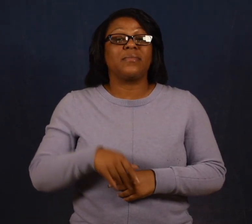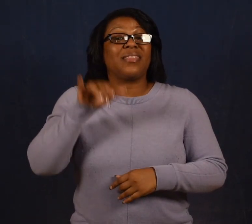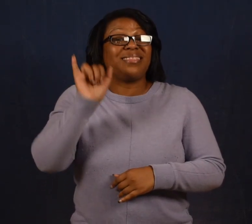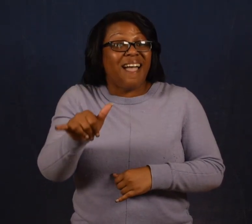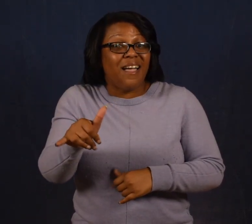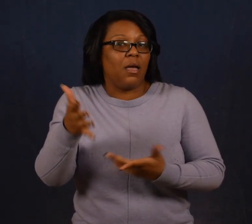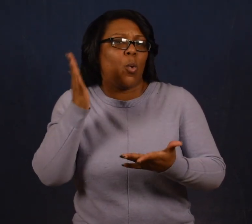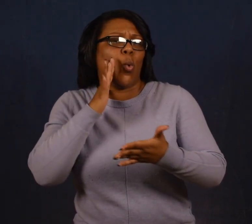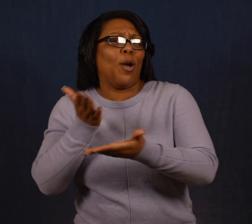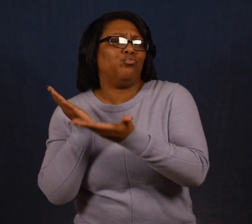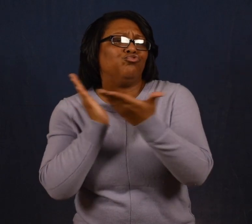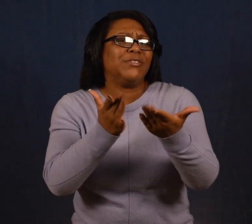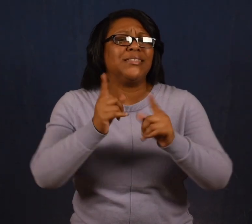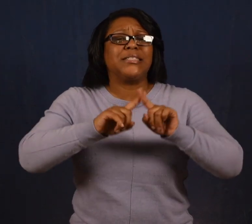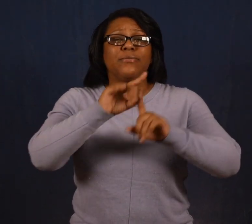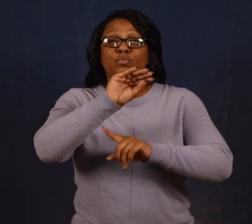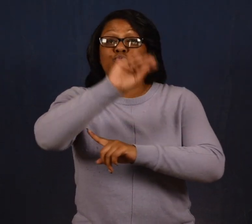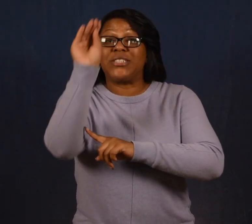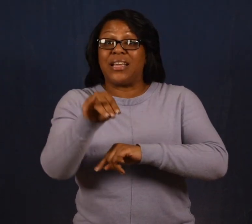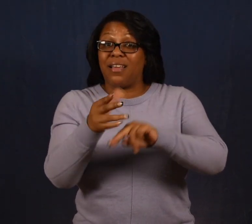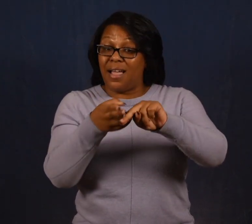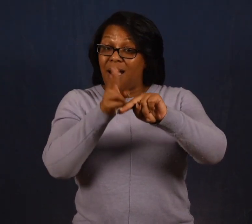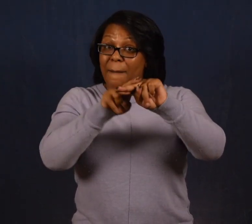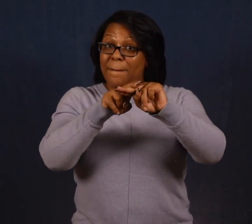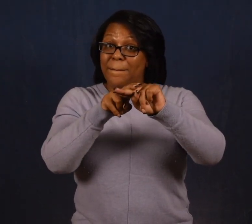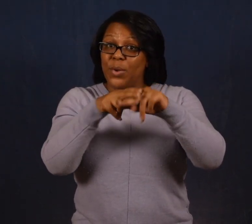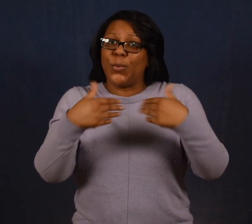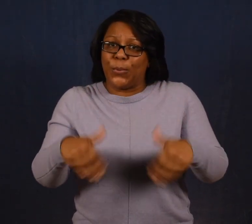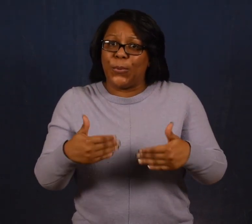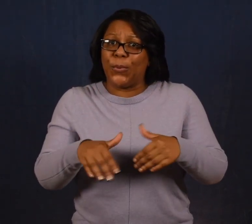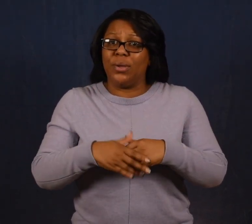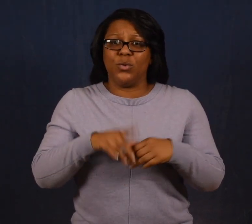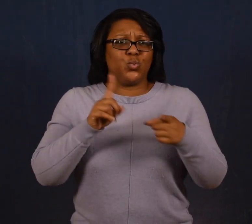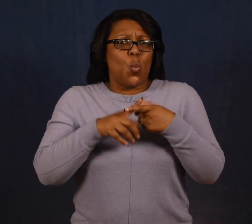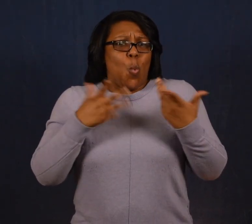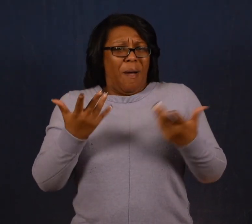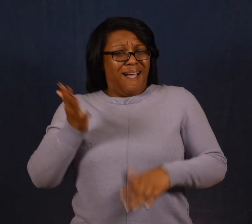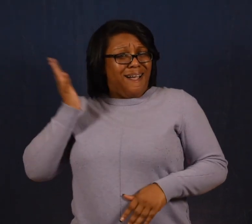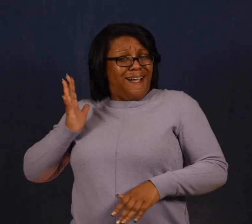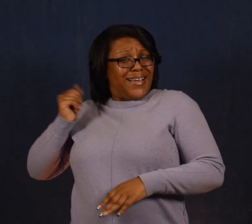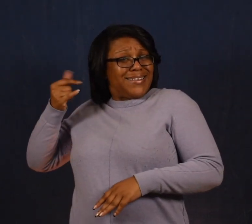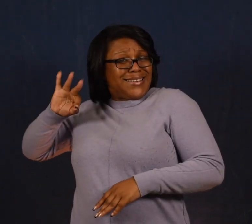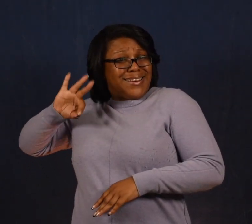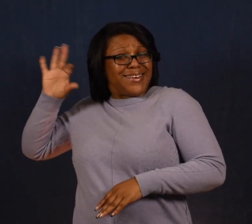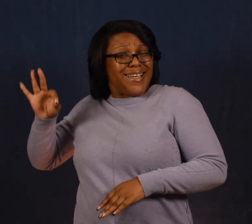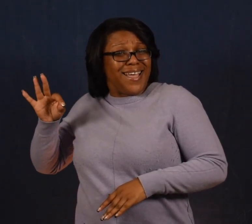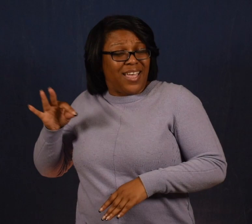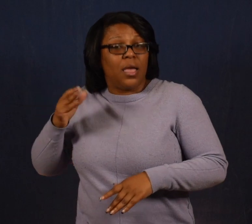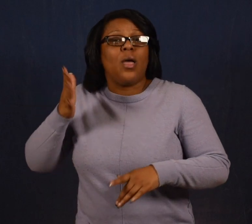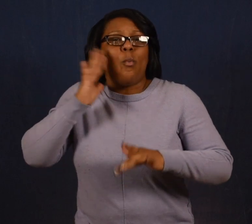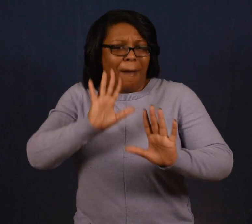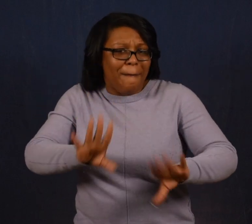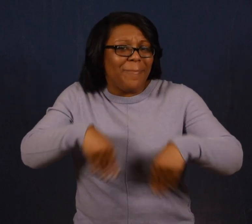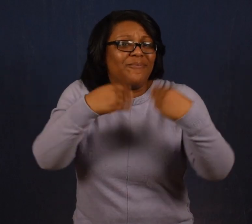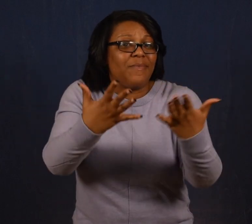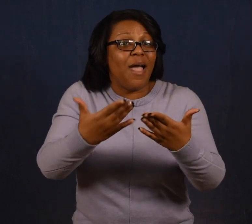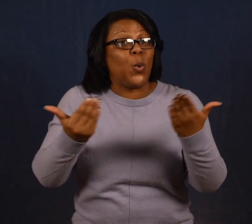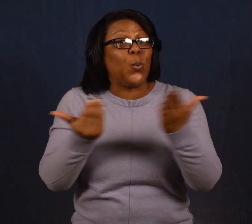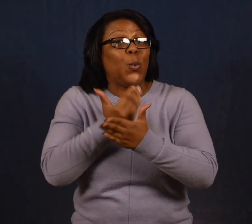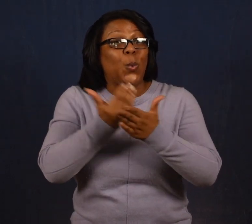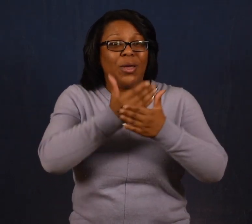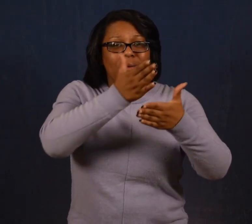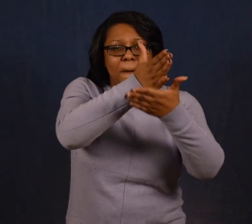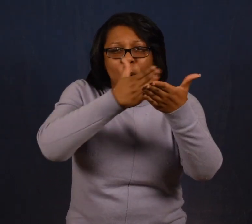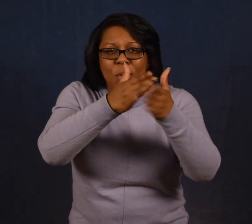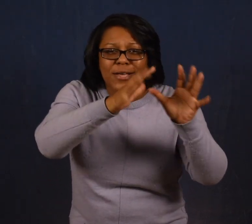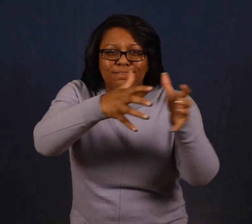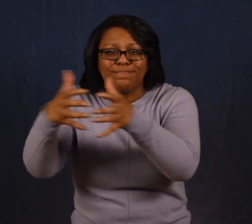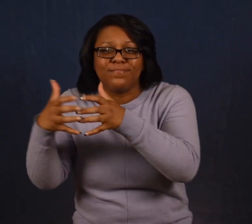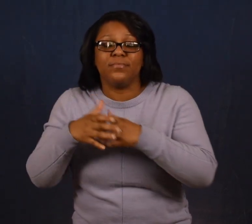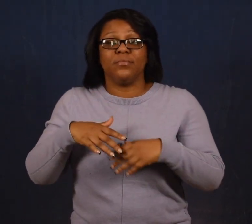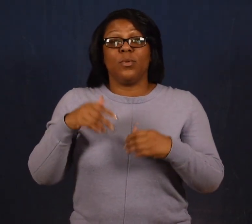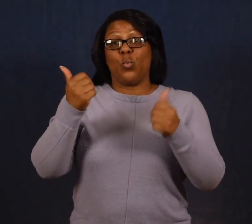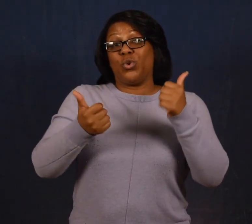This will bring the percentage up to what it was back in 1999 as well as provide a new component,